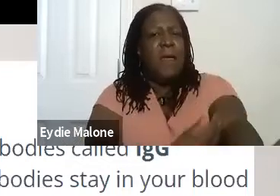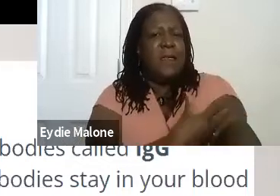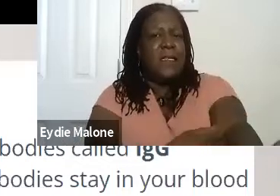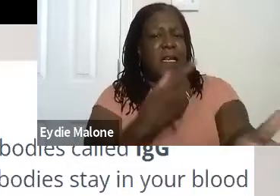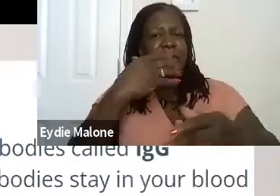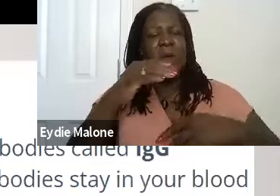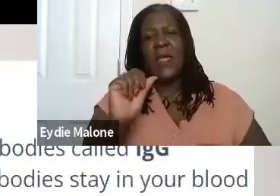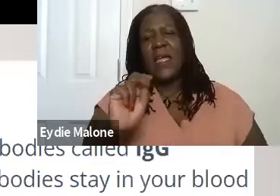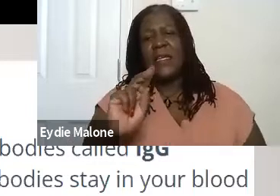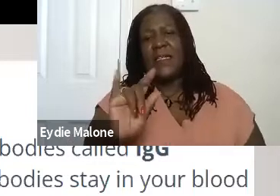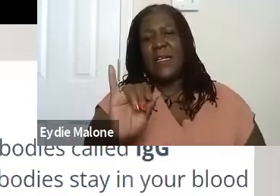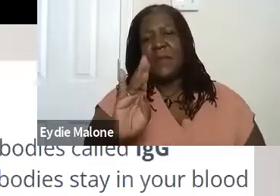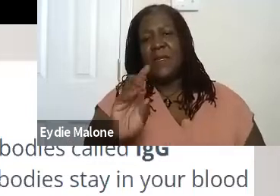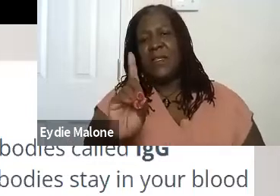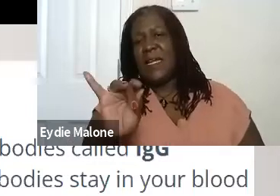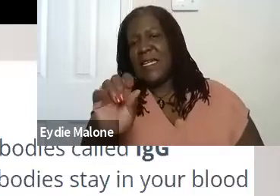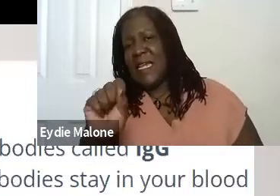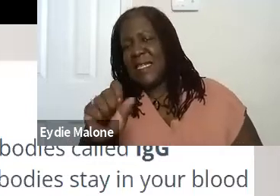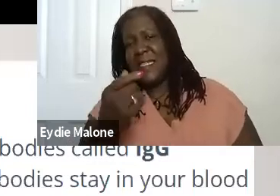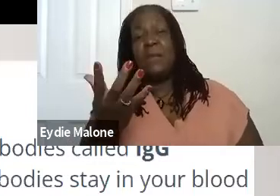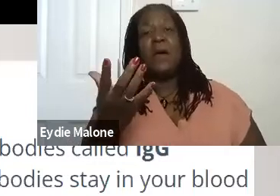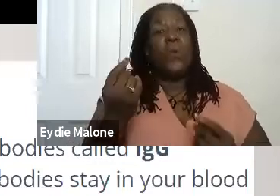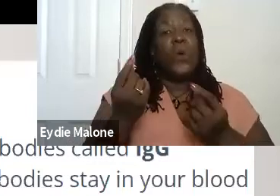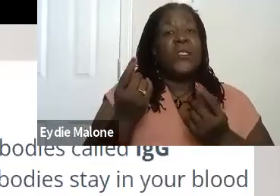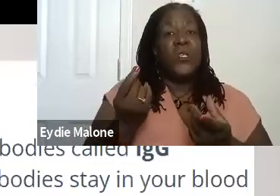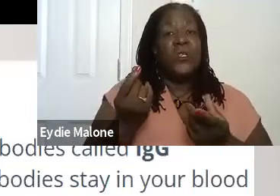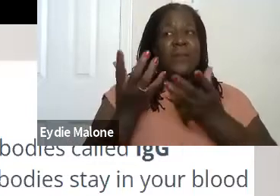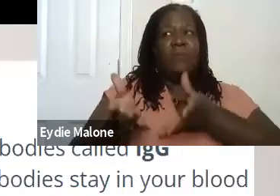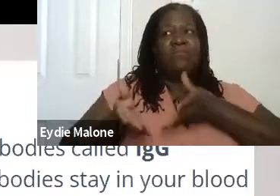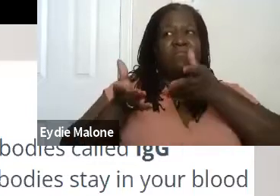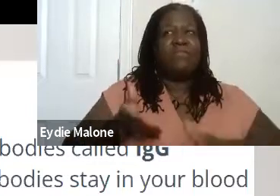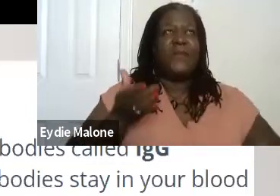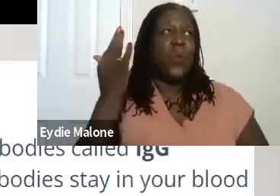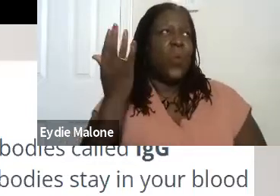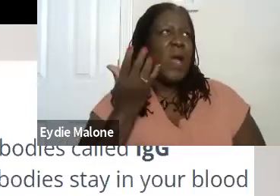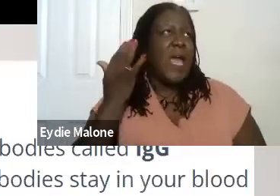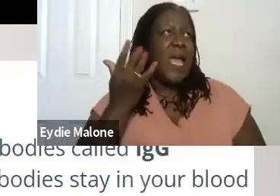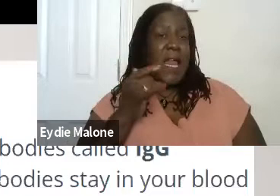does is hang around in your body to then react if your body gets challenged by the actual